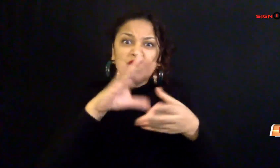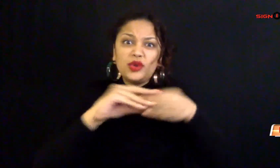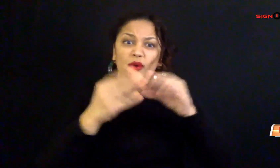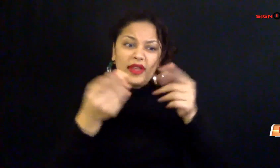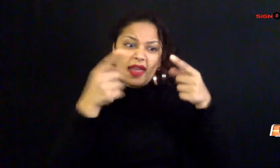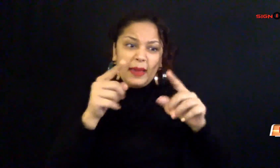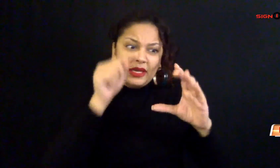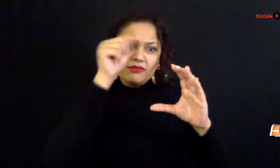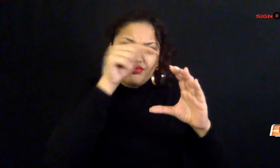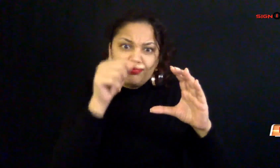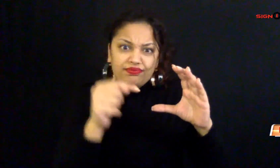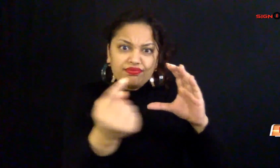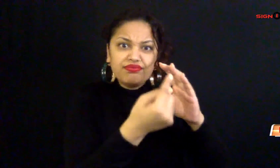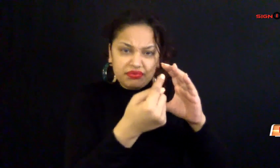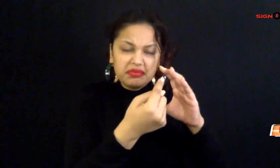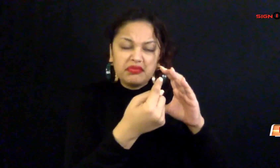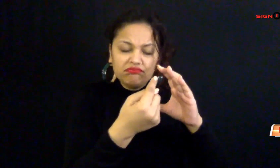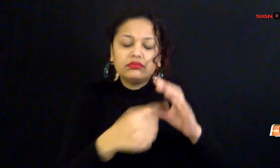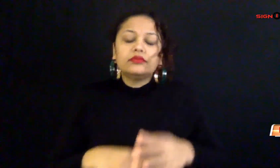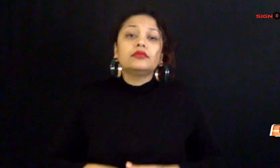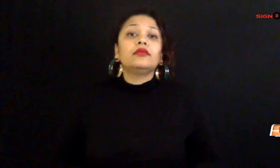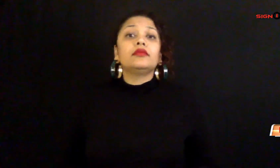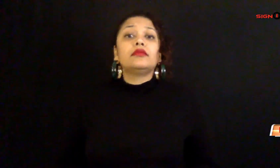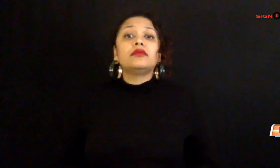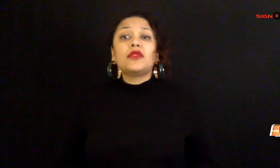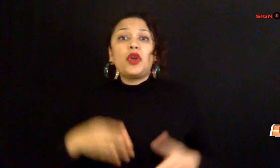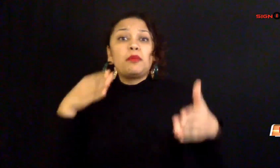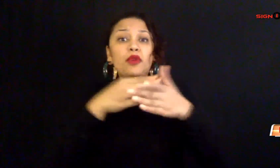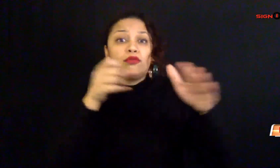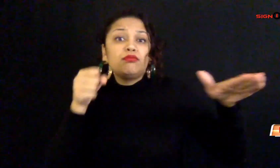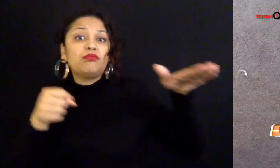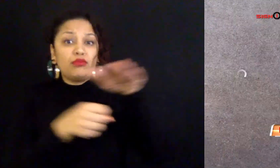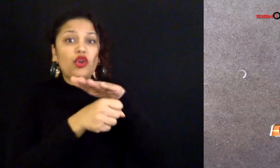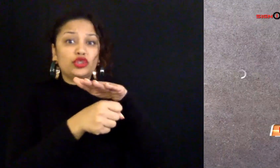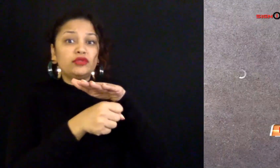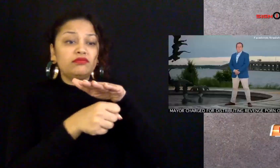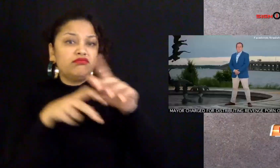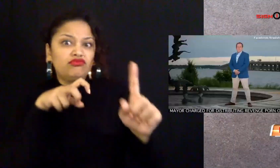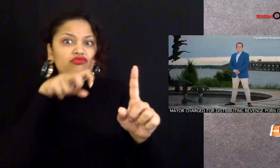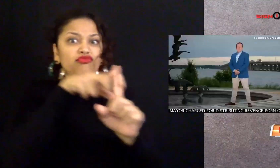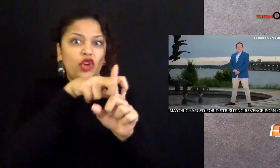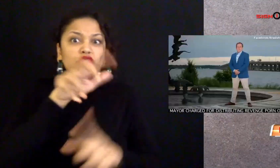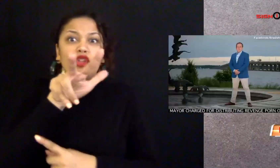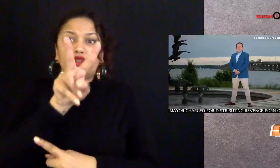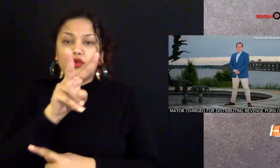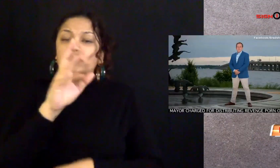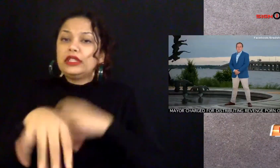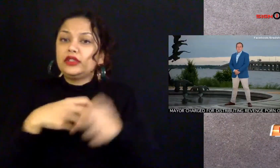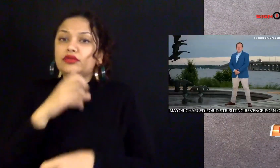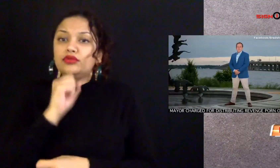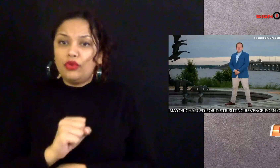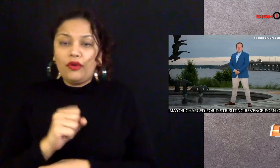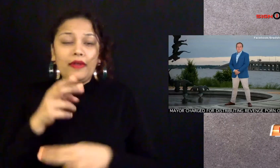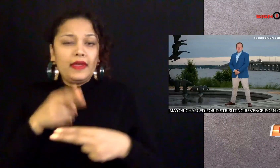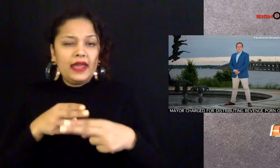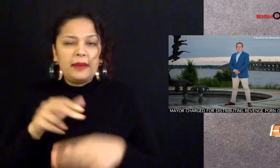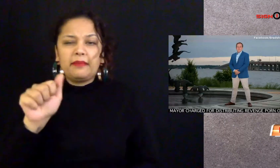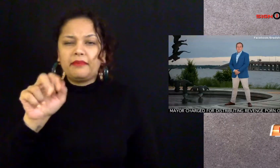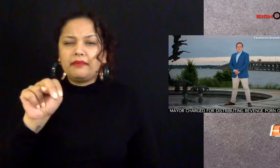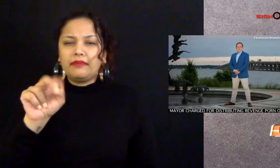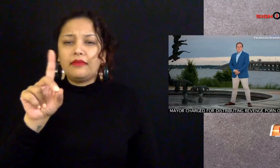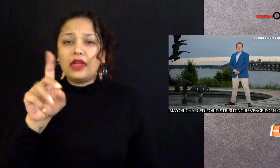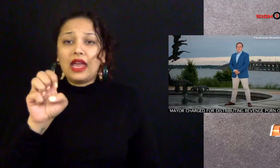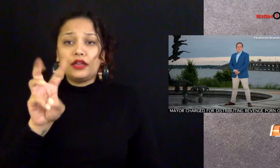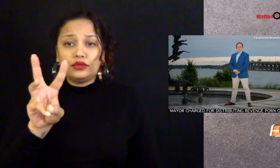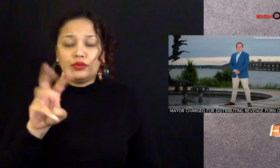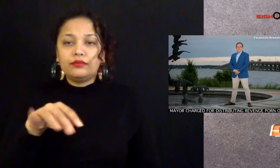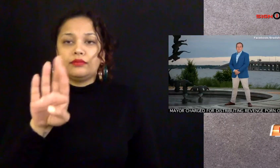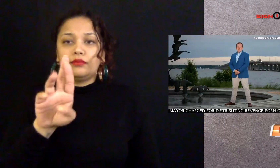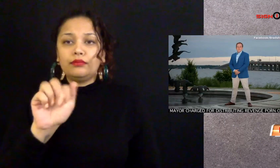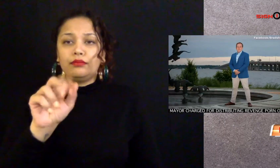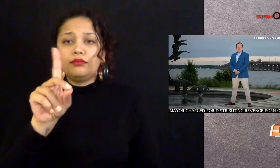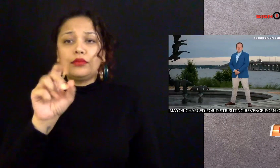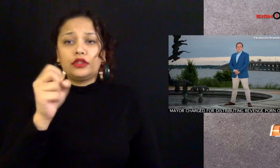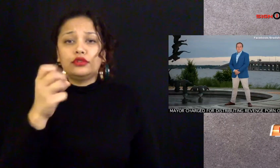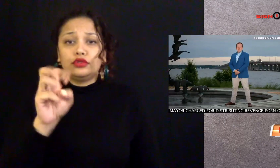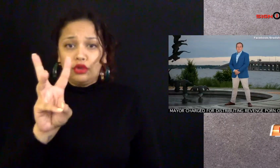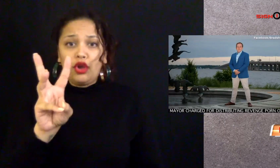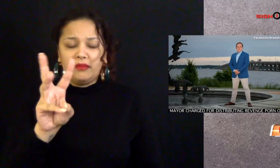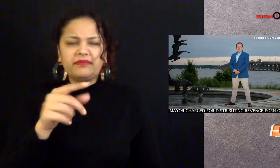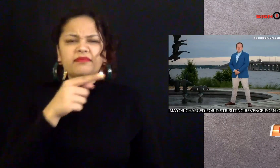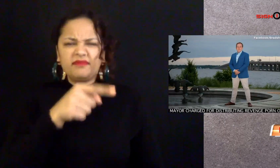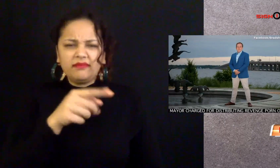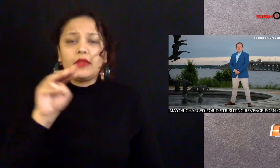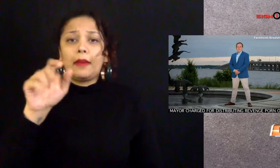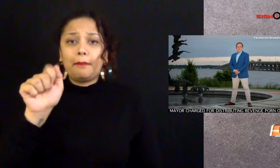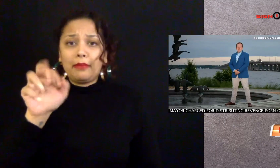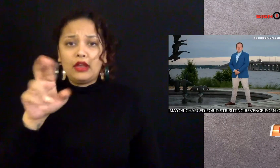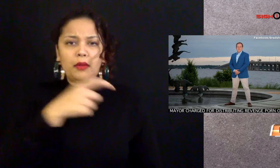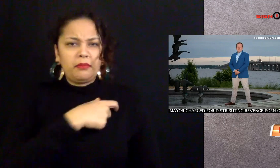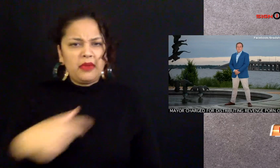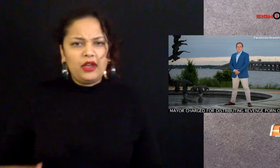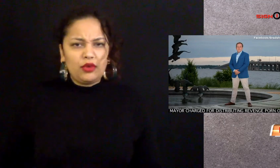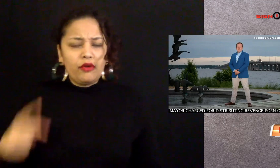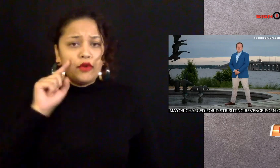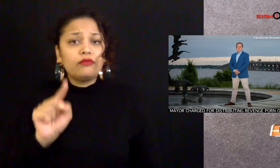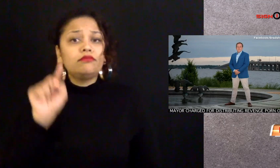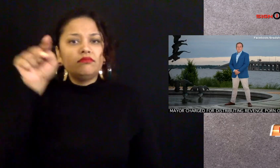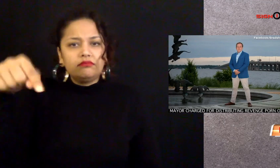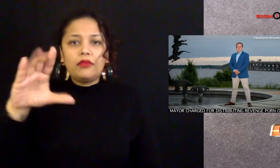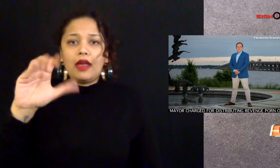top trending stories making headlines today prosecutors have charged 32-year-old Andrew